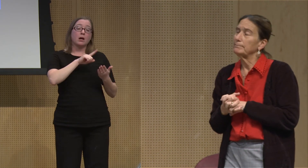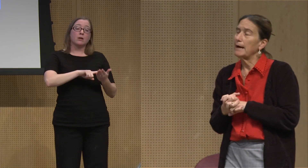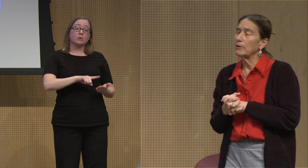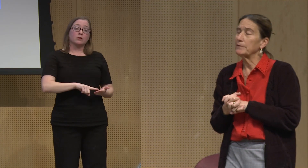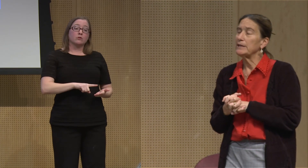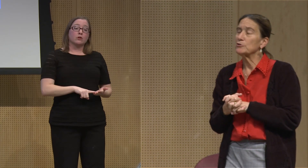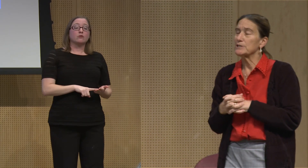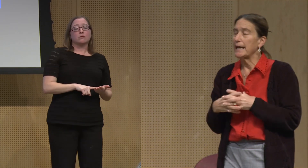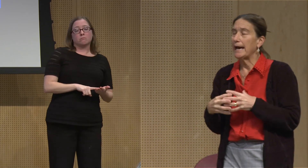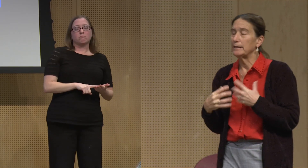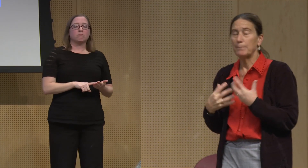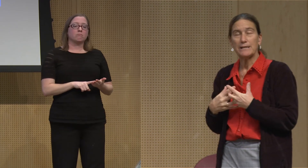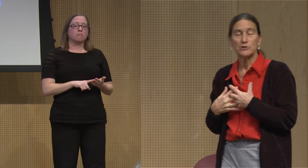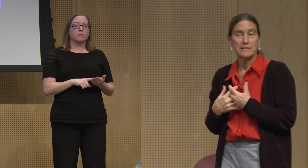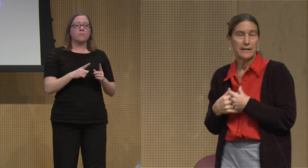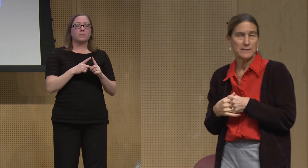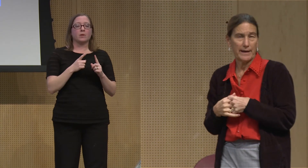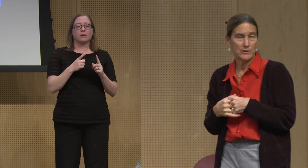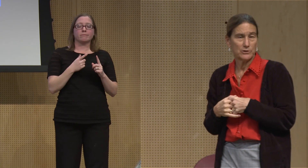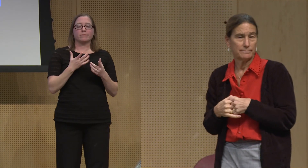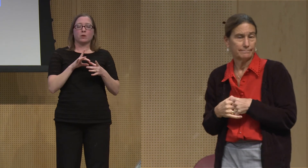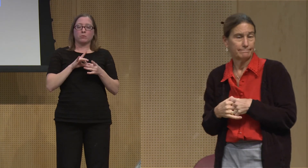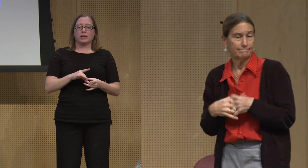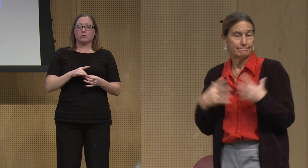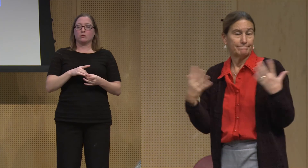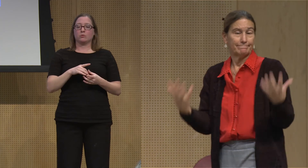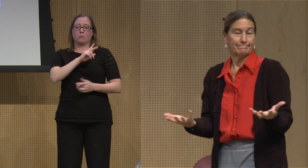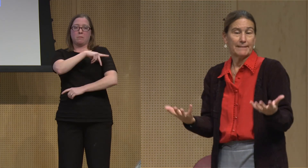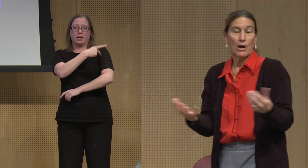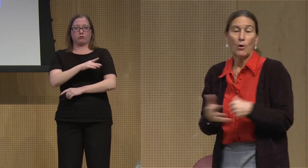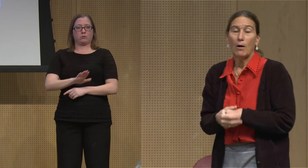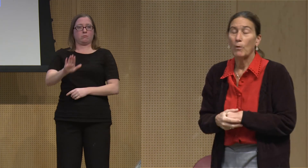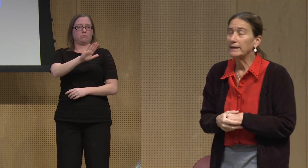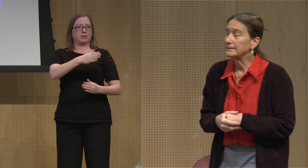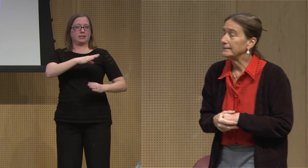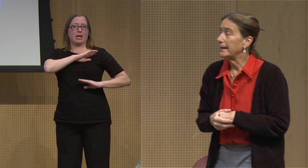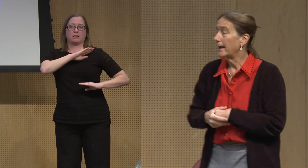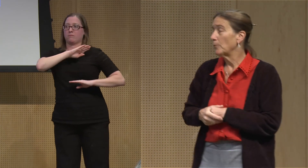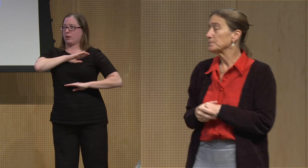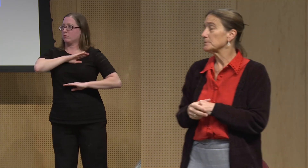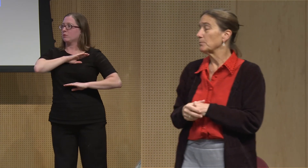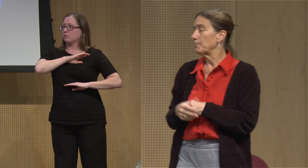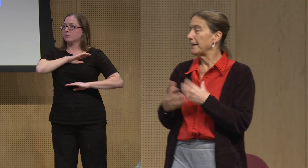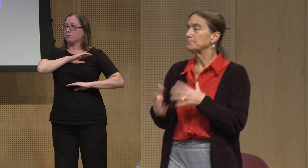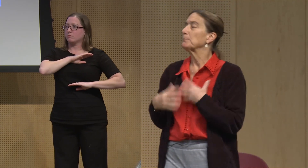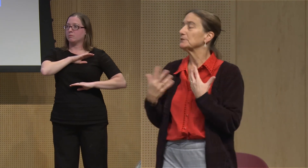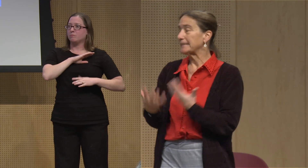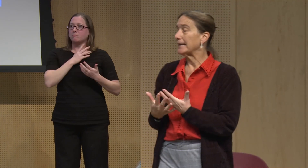OF AN INTEREST I HAD IN PATIENT SATISFACTION. WHAT IS IT THAT HELPS-- WHAT MAKES PEOPLE SATISFIED